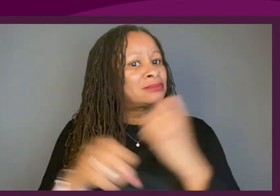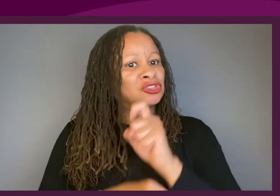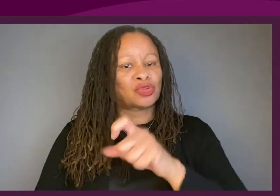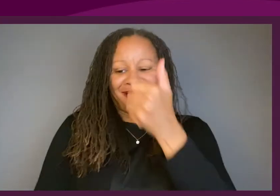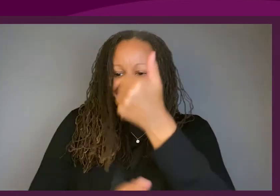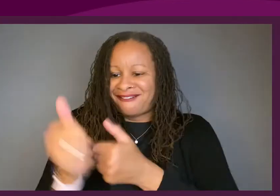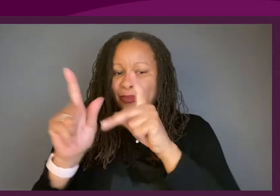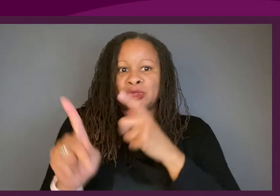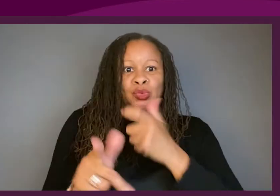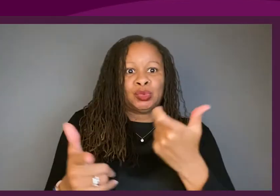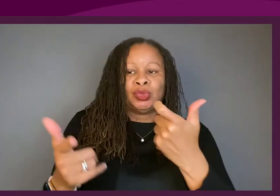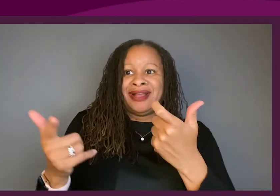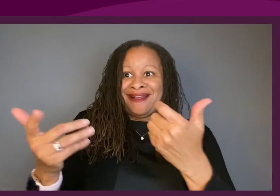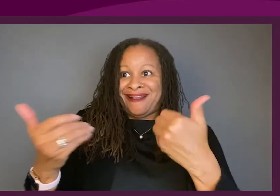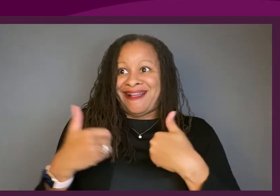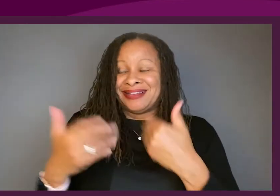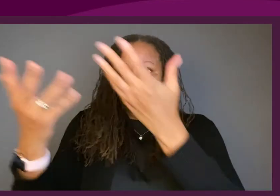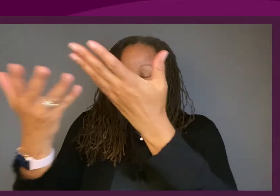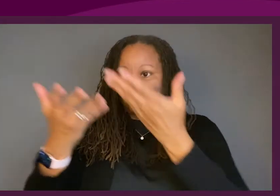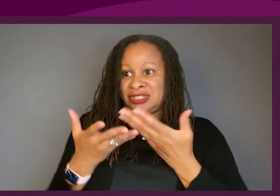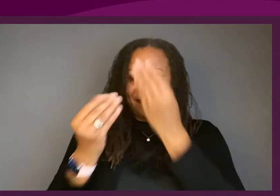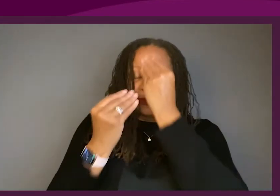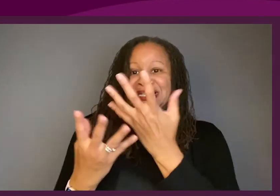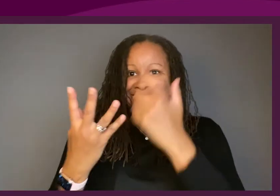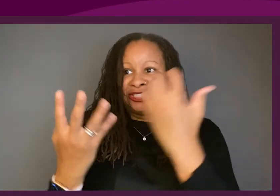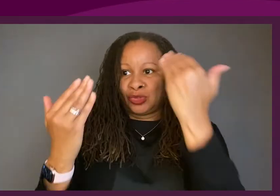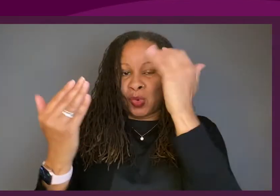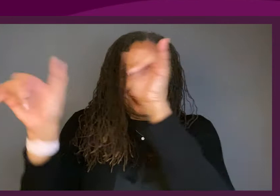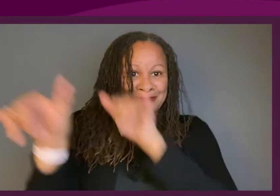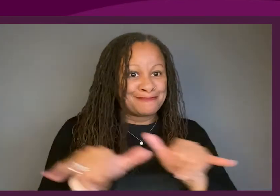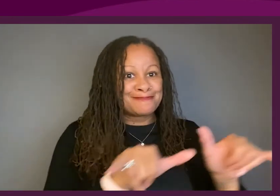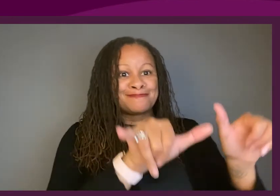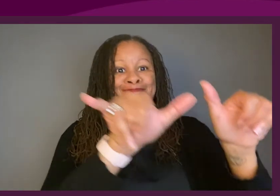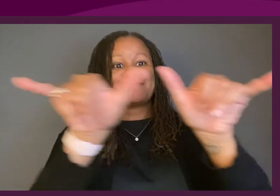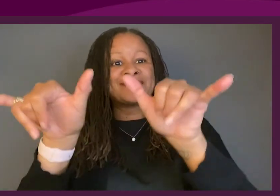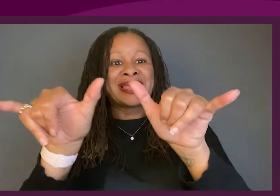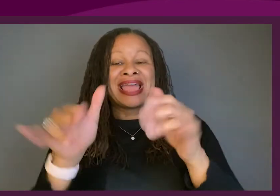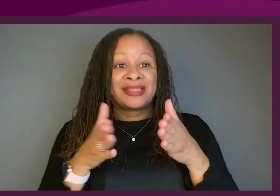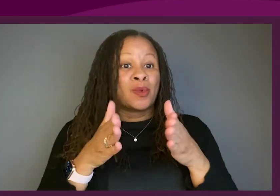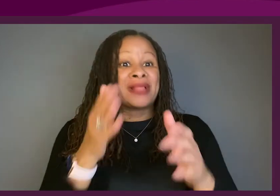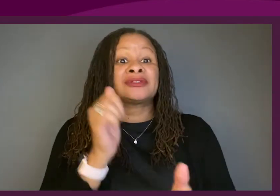that they most need to receive it so that they can take personal protective measures,